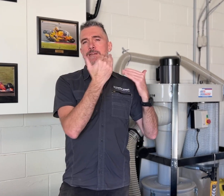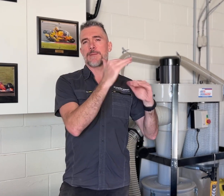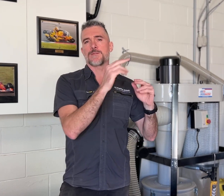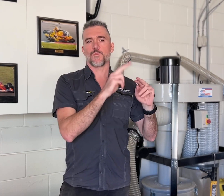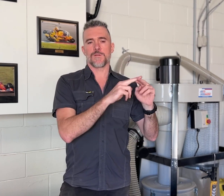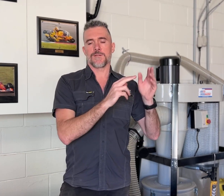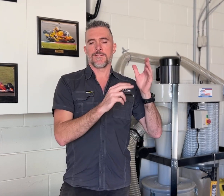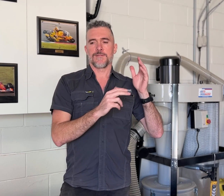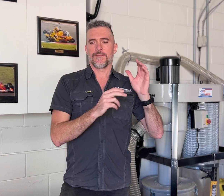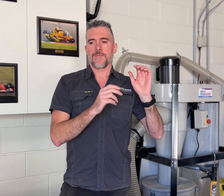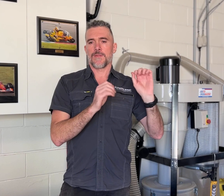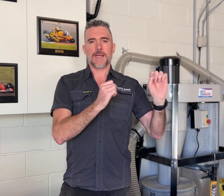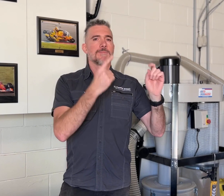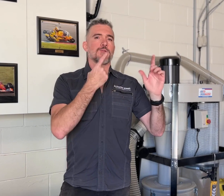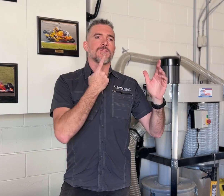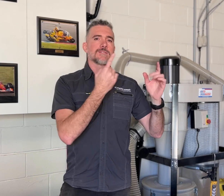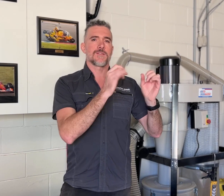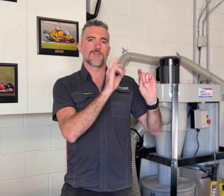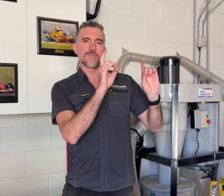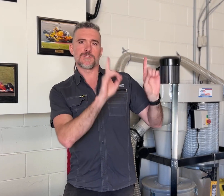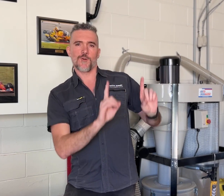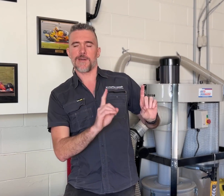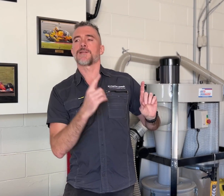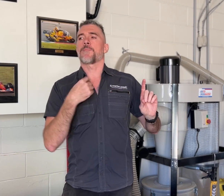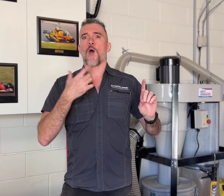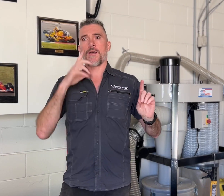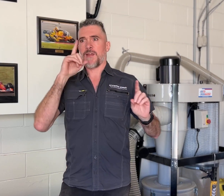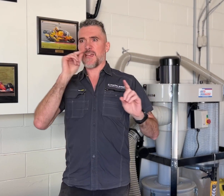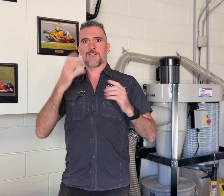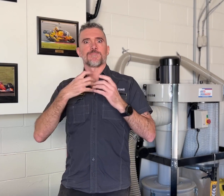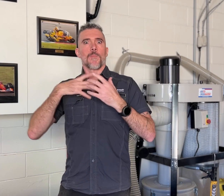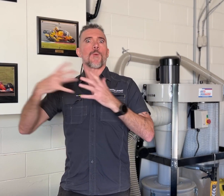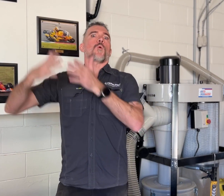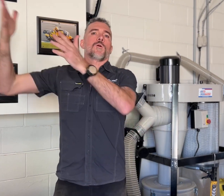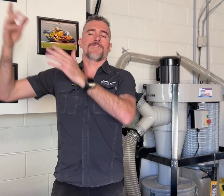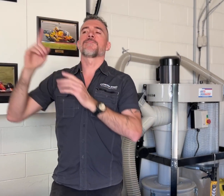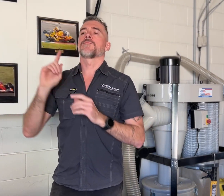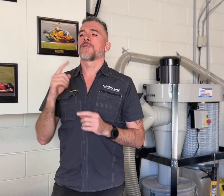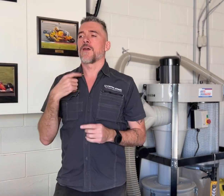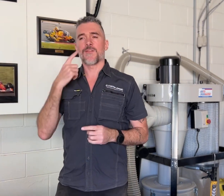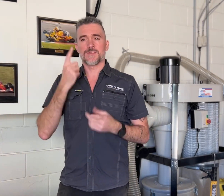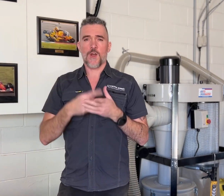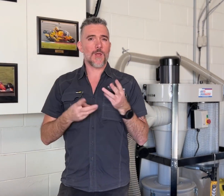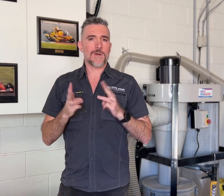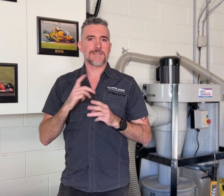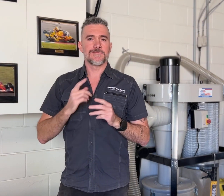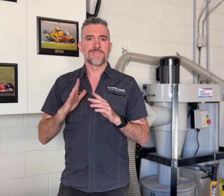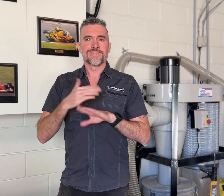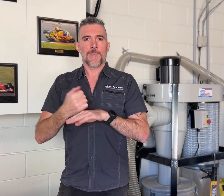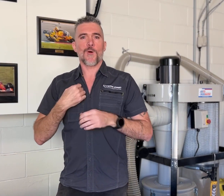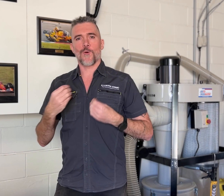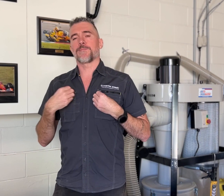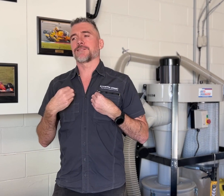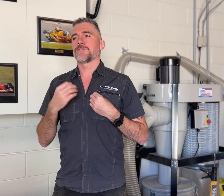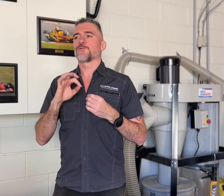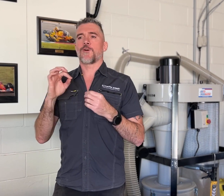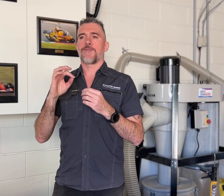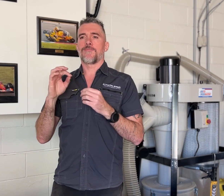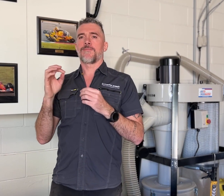It was limiting at this company because it was their preference for design. But I wanted to do something different so I thought why not